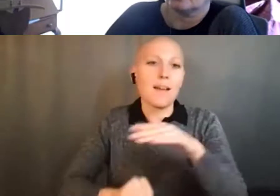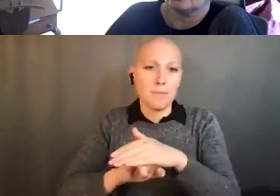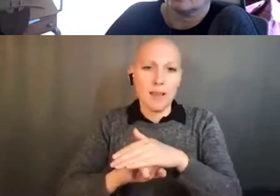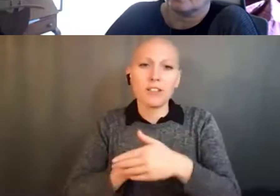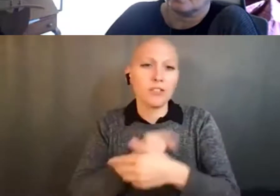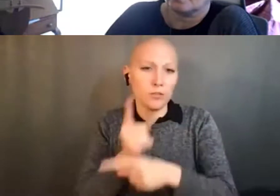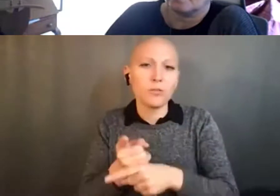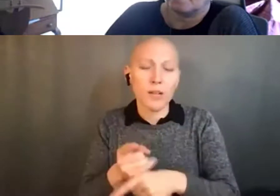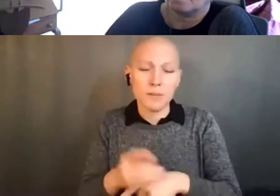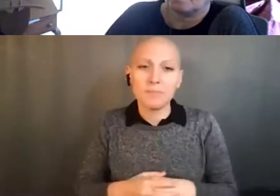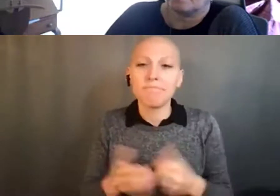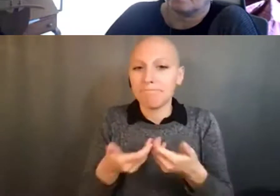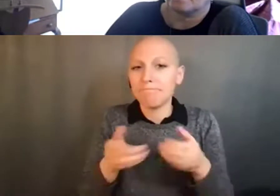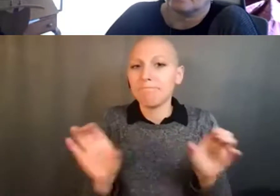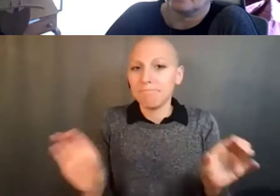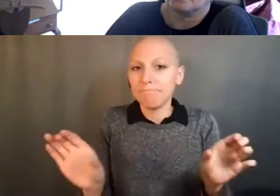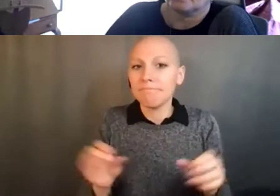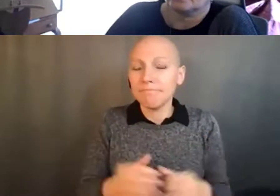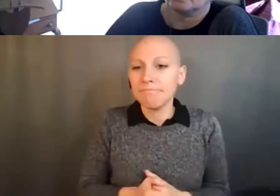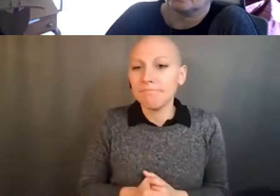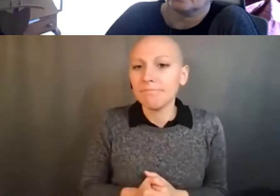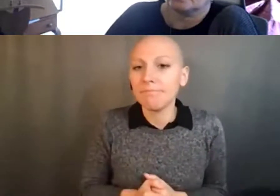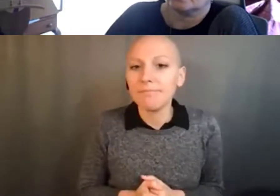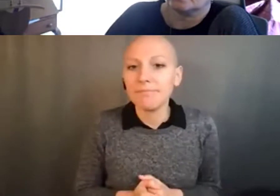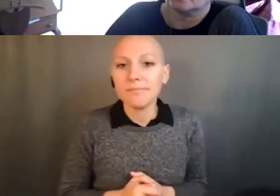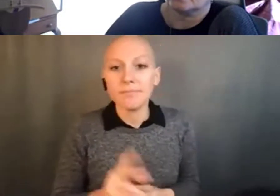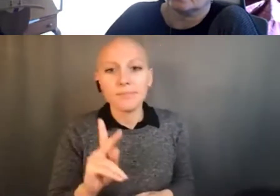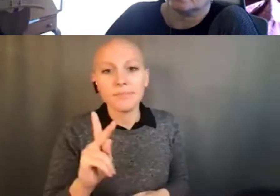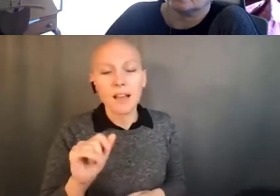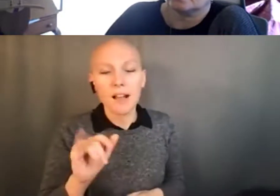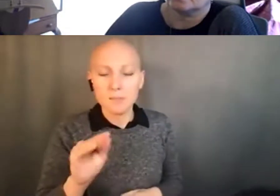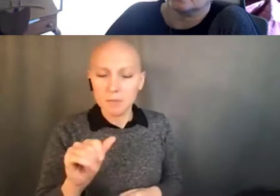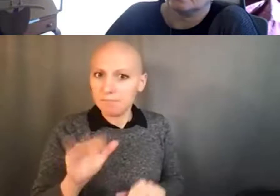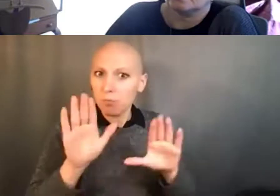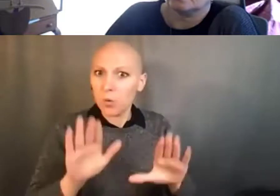Kasima Garst: Great, wonderful. Next question, if a foreign institution